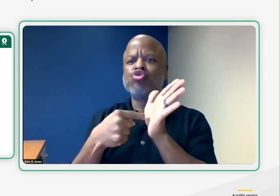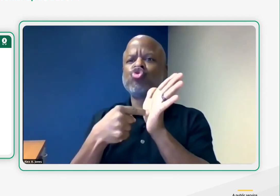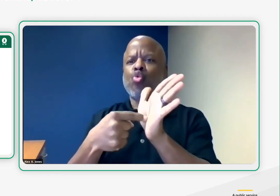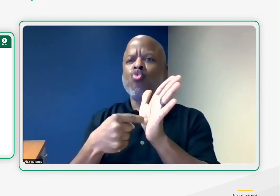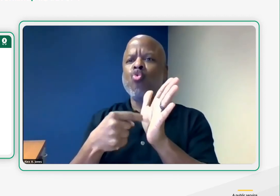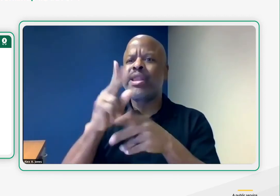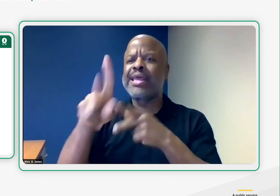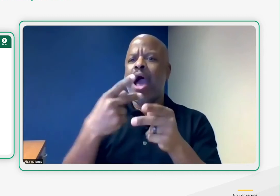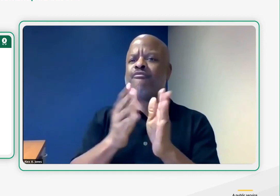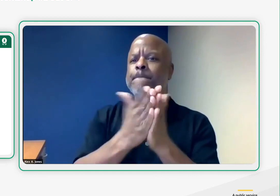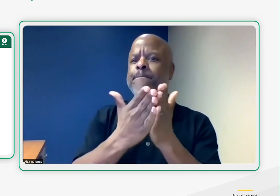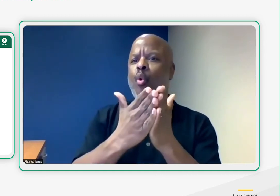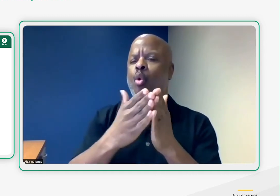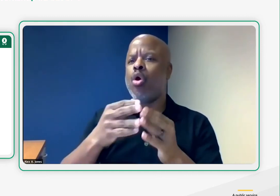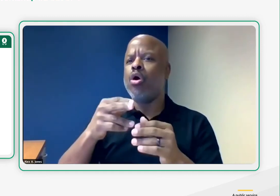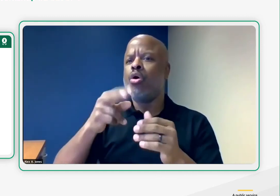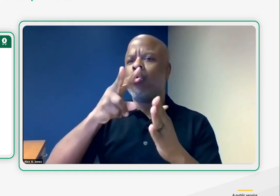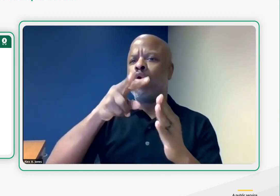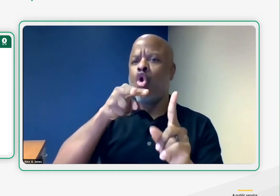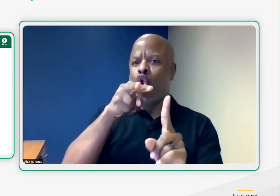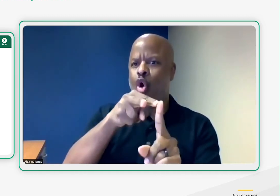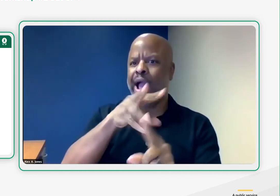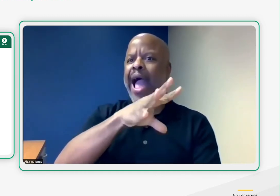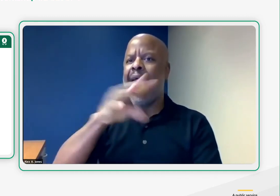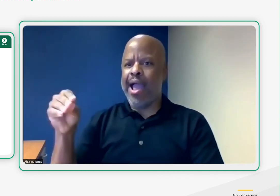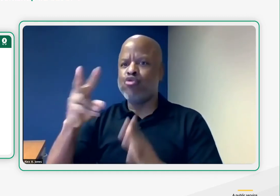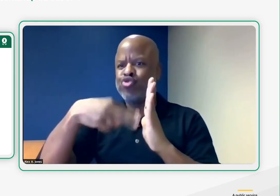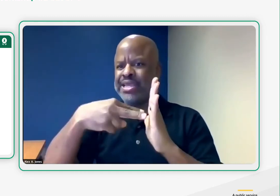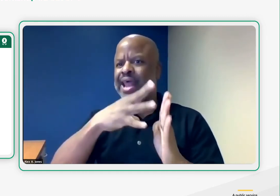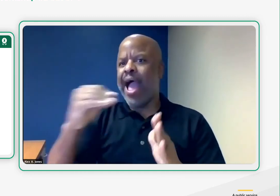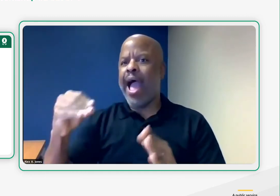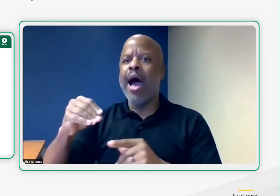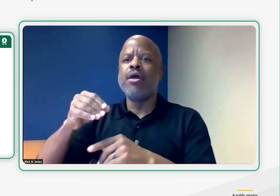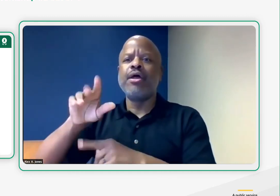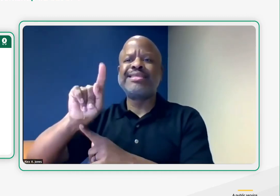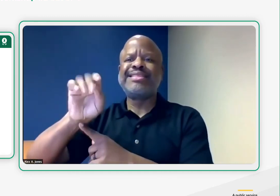And I also want to share some resources that you can take a look at, and read, as well